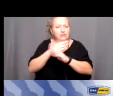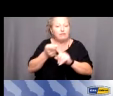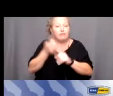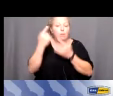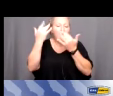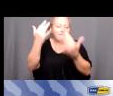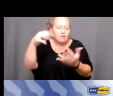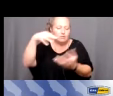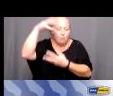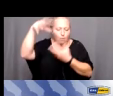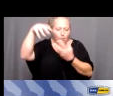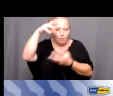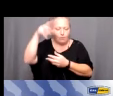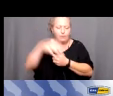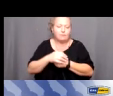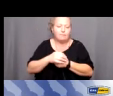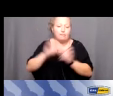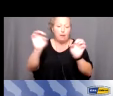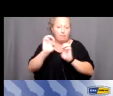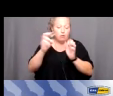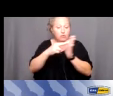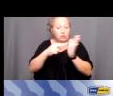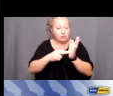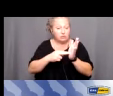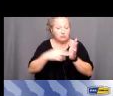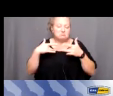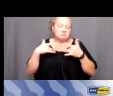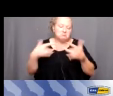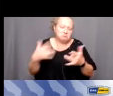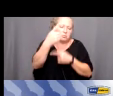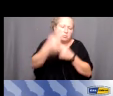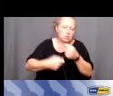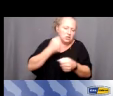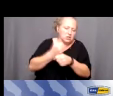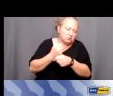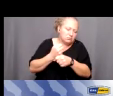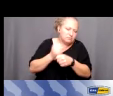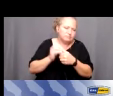on the protection from fire smoke. Emergency regulations typically last, just one year.